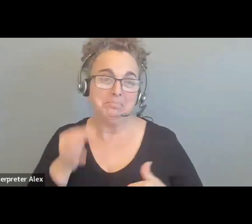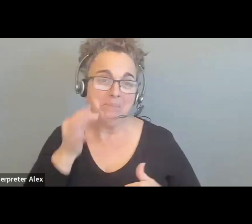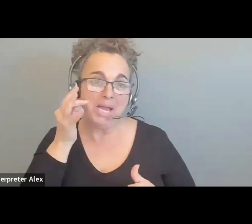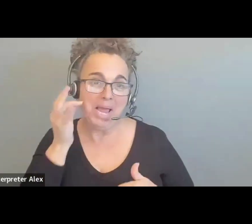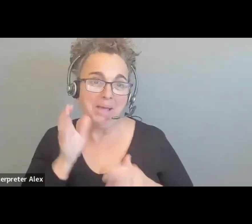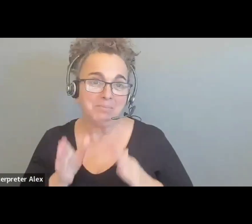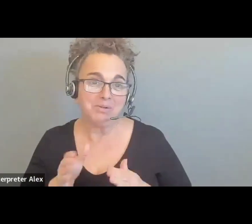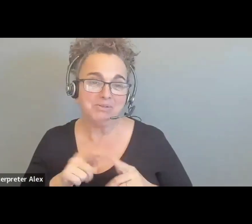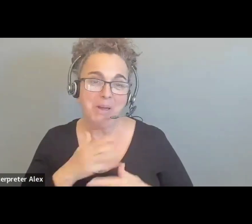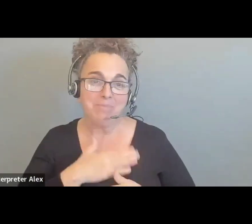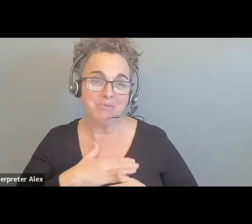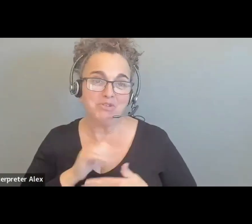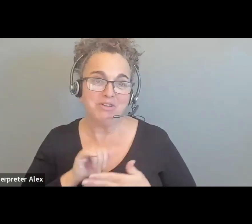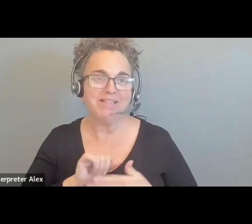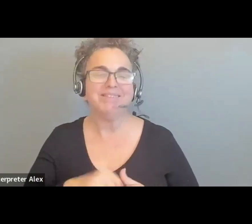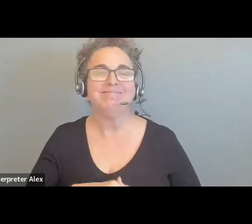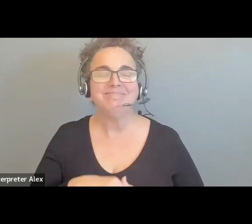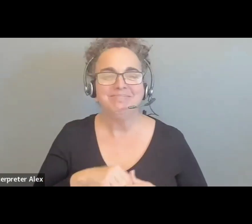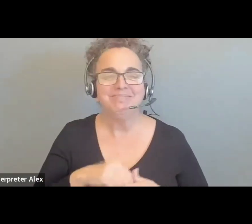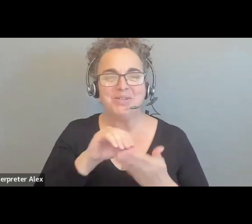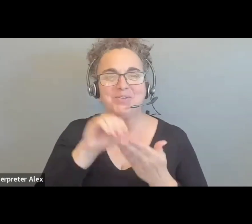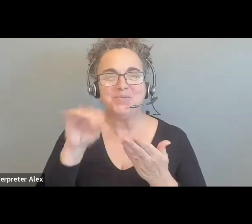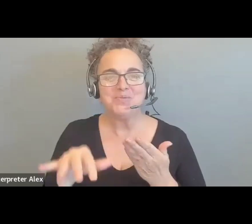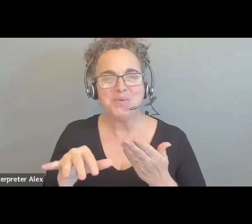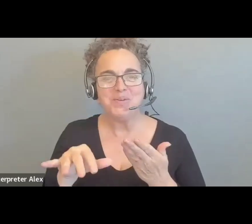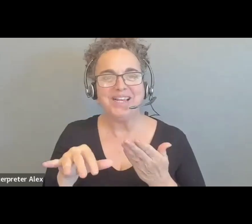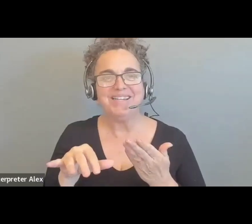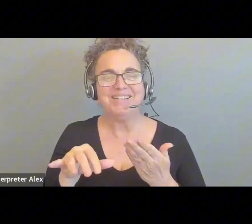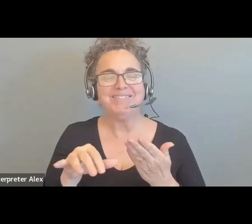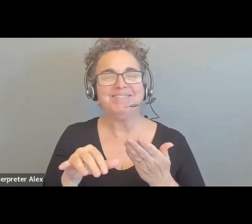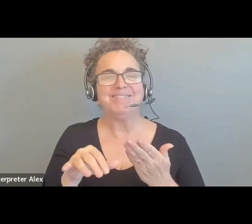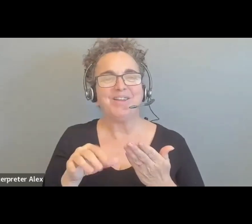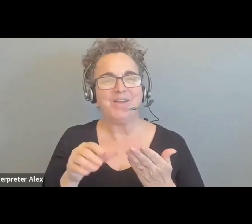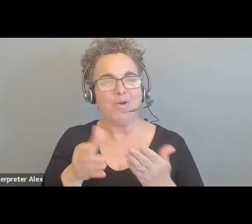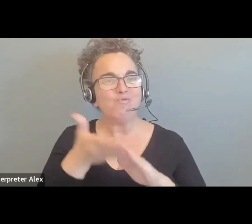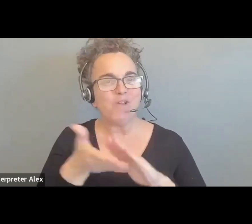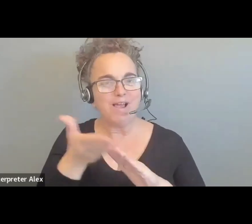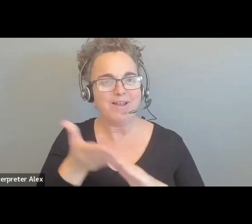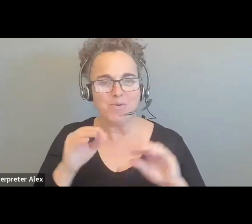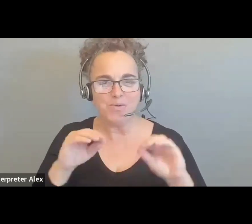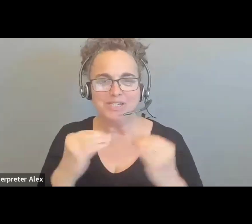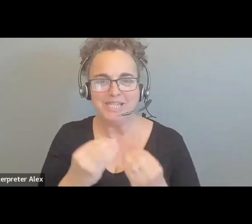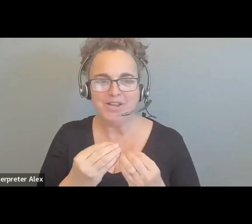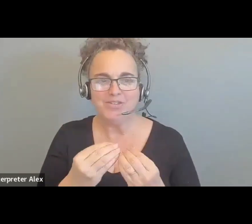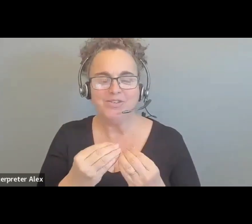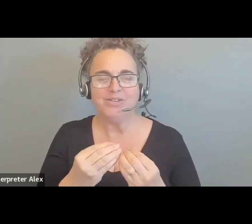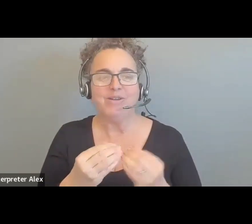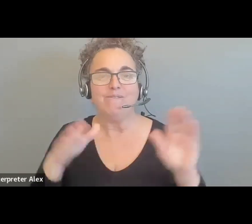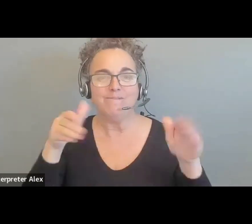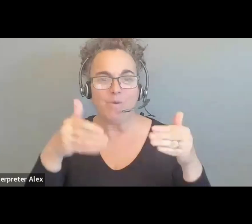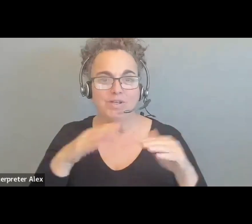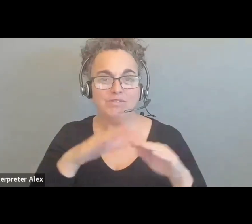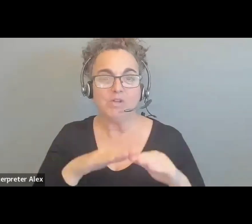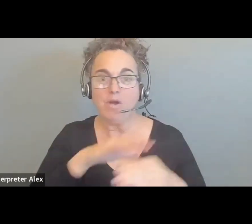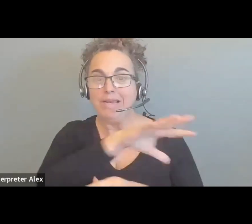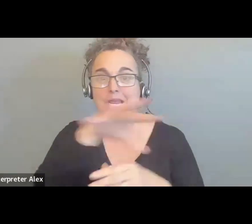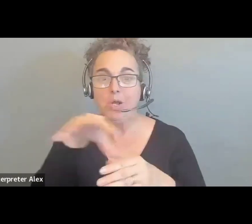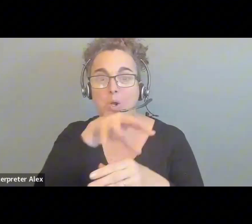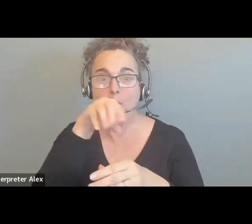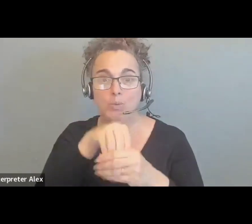And this is a student run organization focused on inclusive design and disability advocacy.